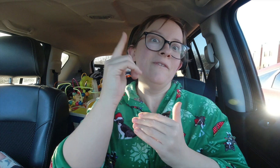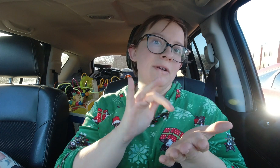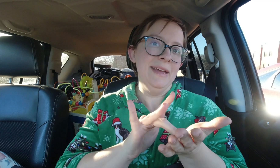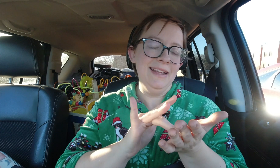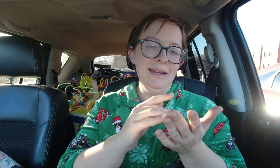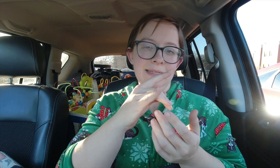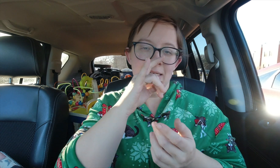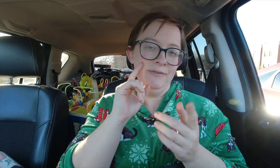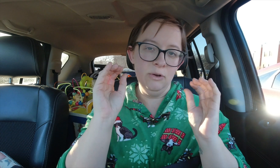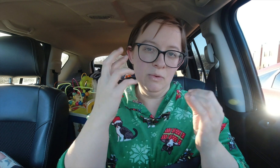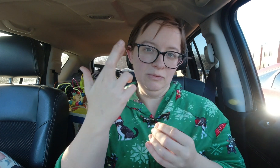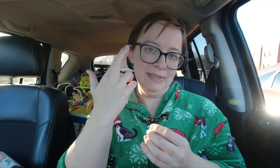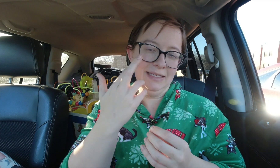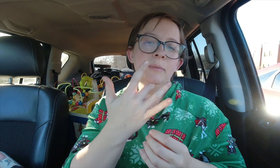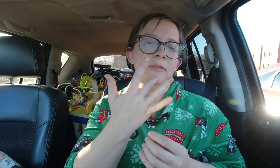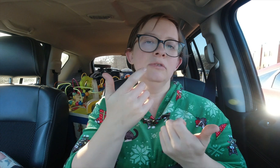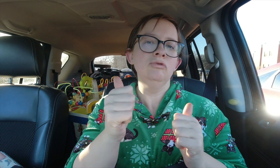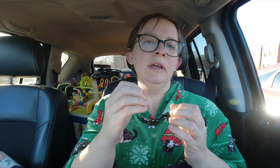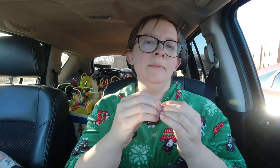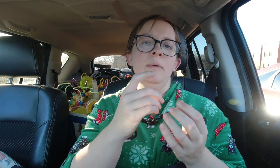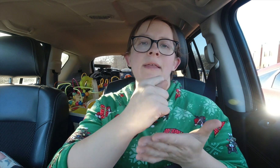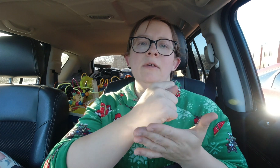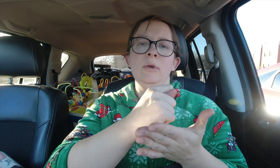I don't support over medicating children if there's no reason for it.